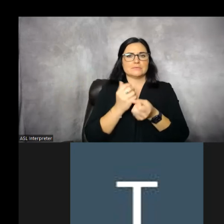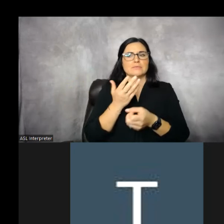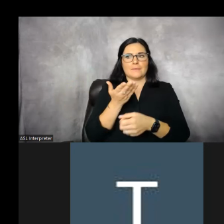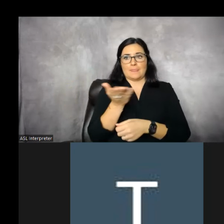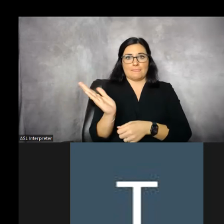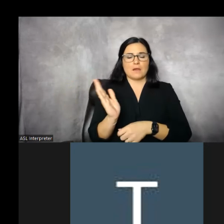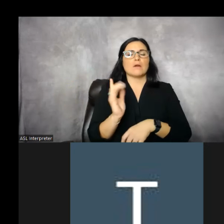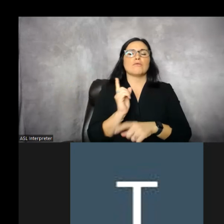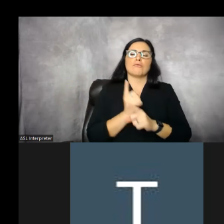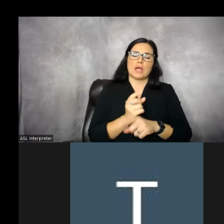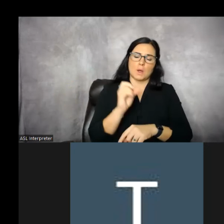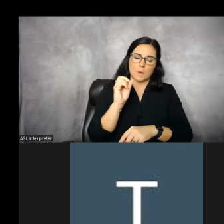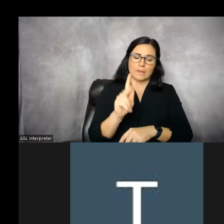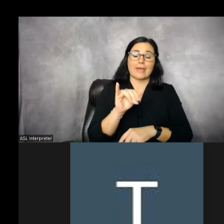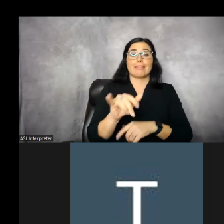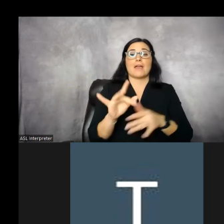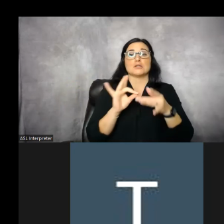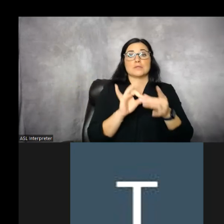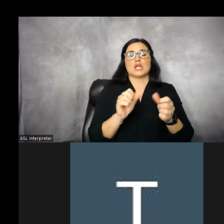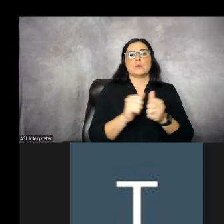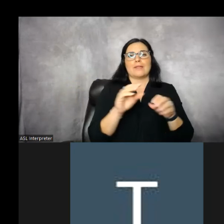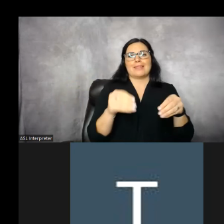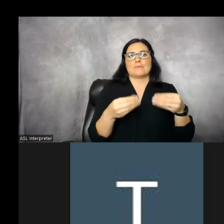Right. So, that's really more related to providing access.